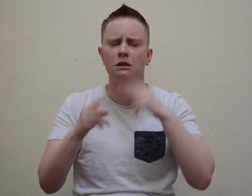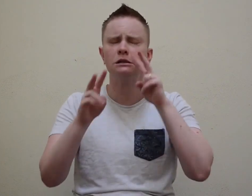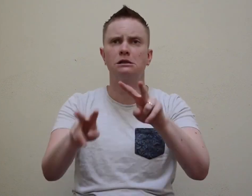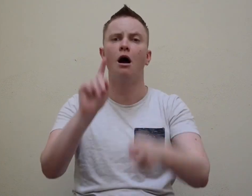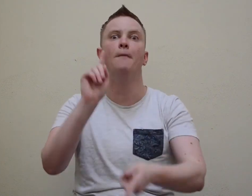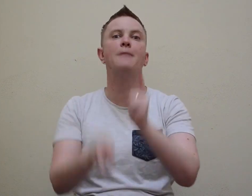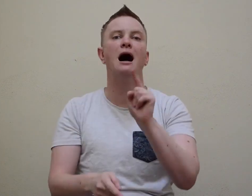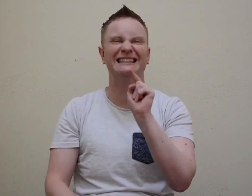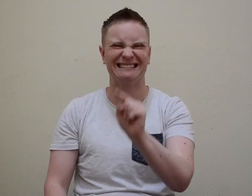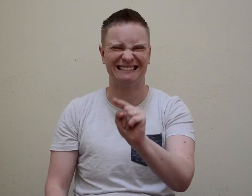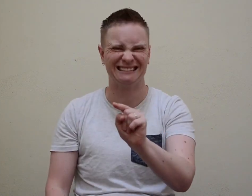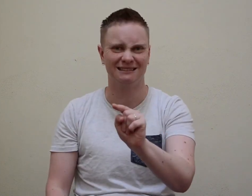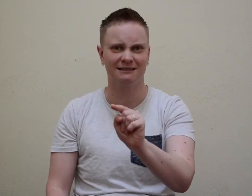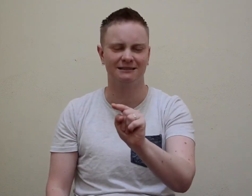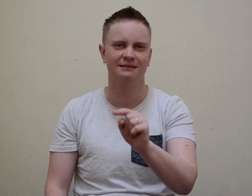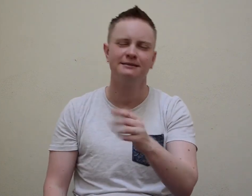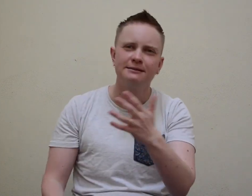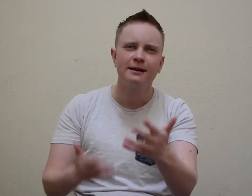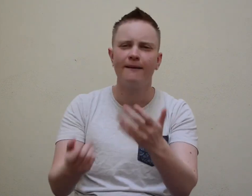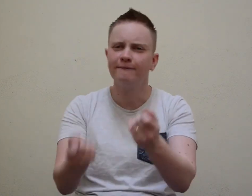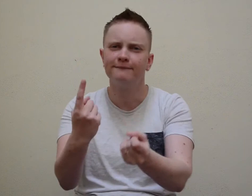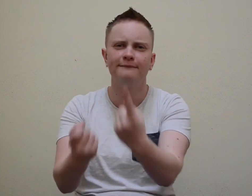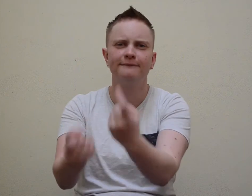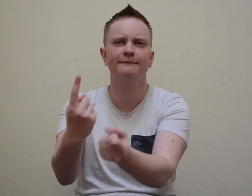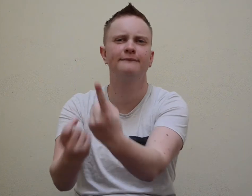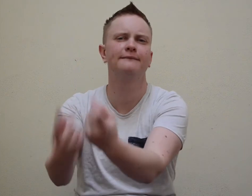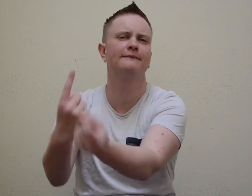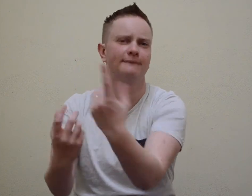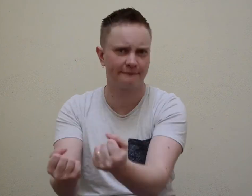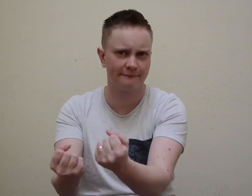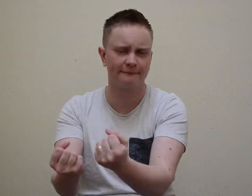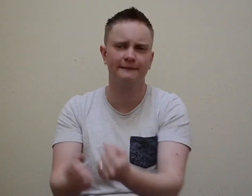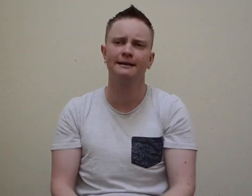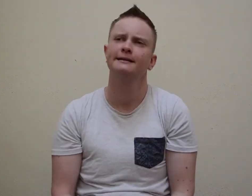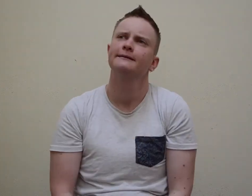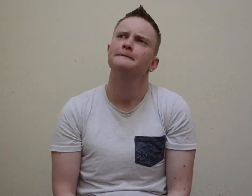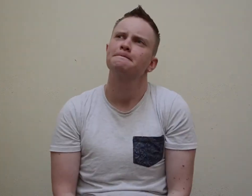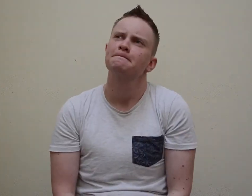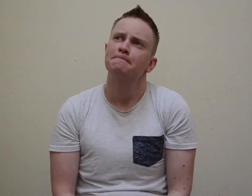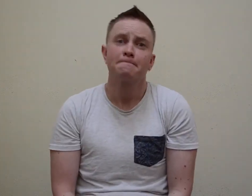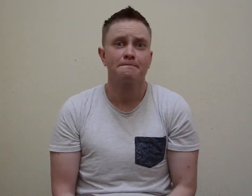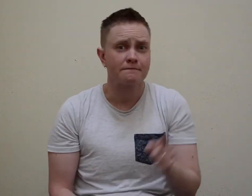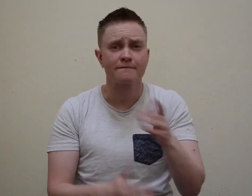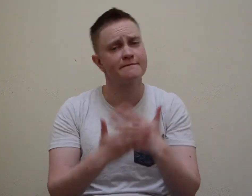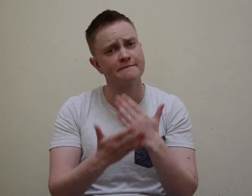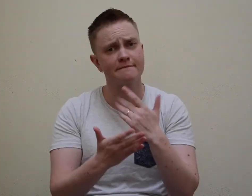to process that until I gain that clarity. But once I do, it's great and there's obviously experiences that come up.